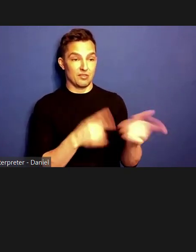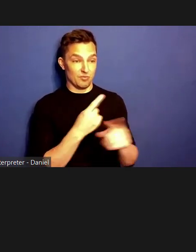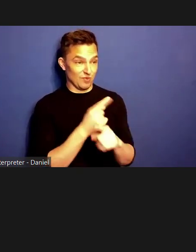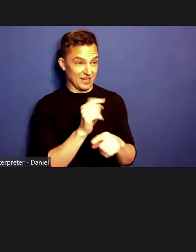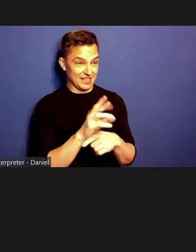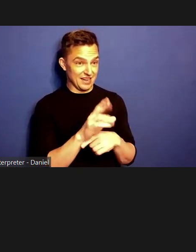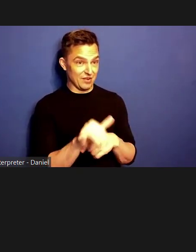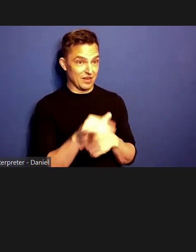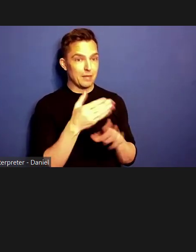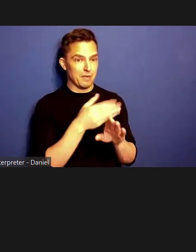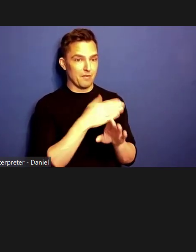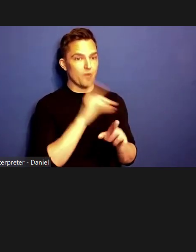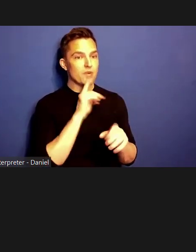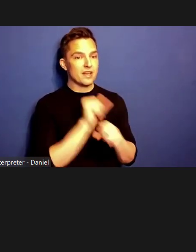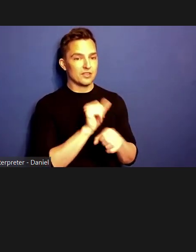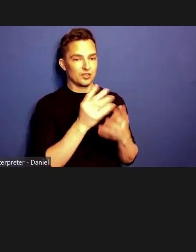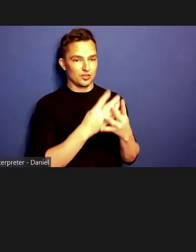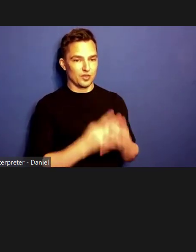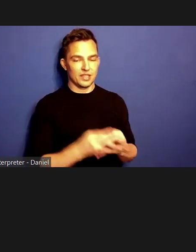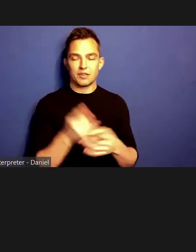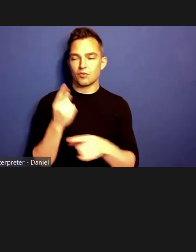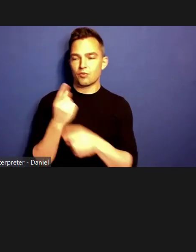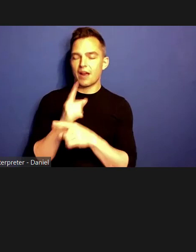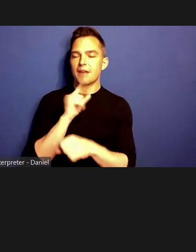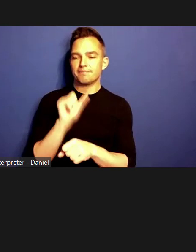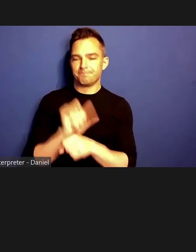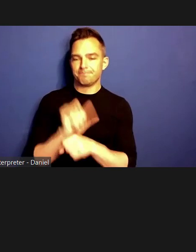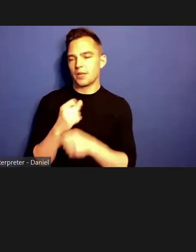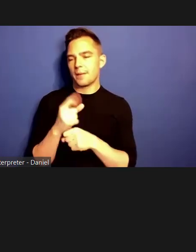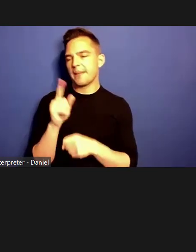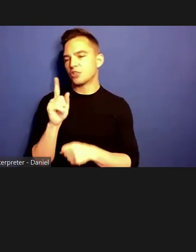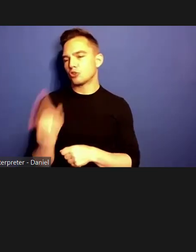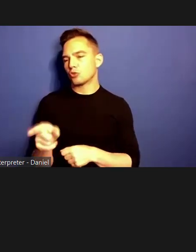Foust: Absolutely. We need to be sure they are giving us a reliable response before we start screening.